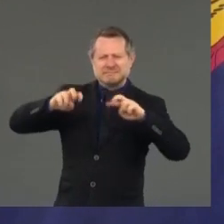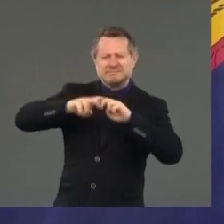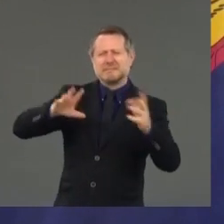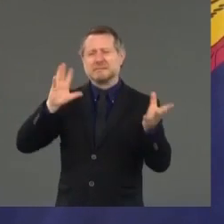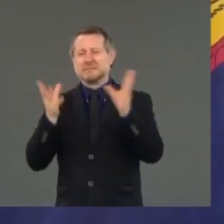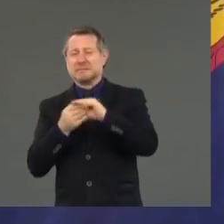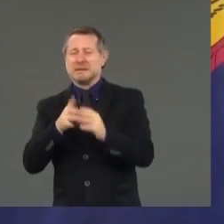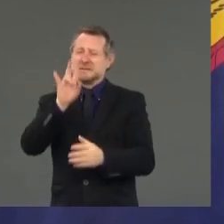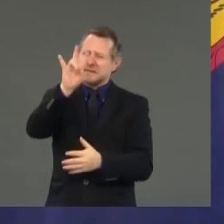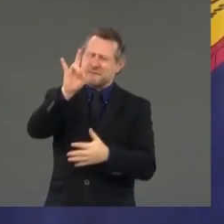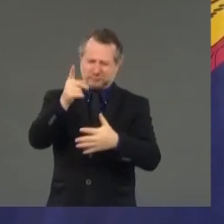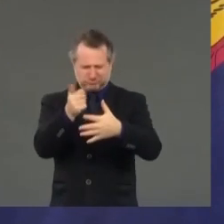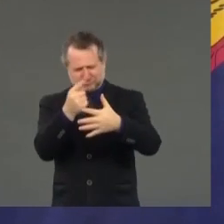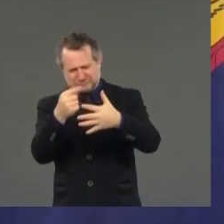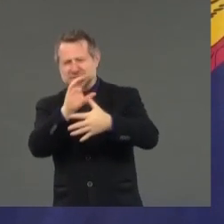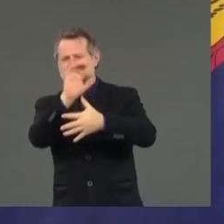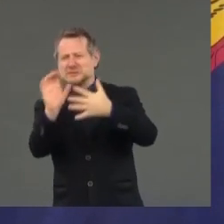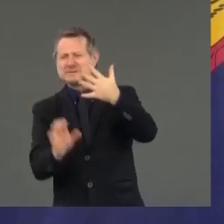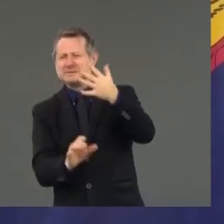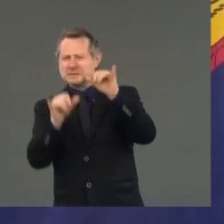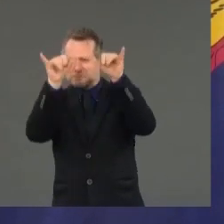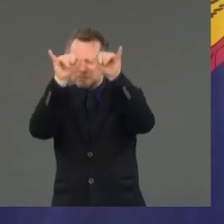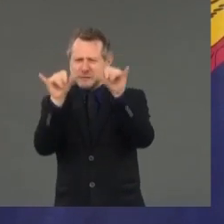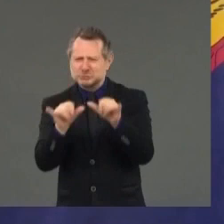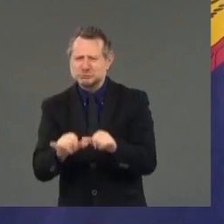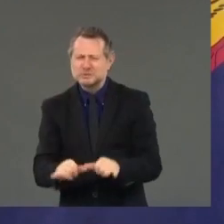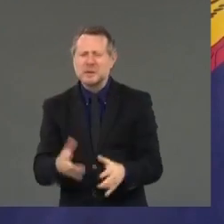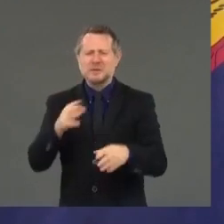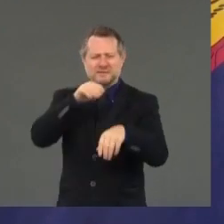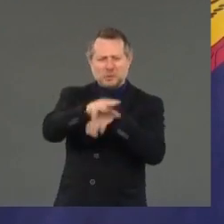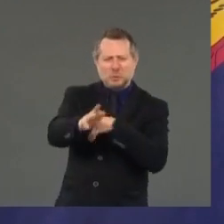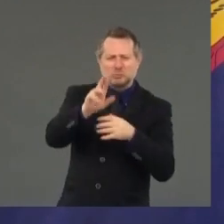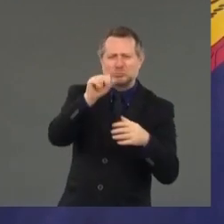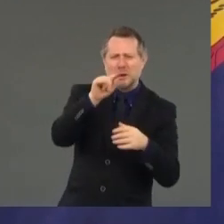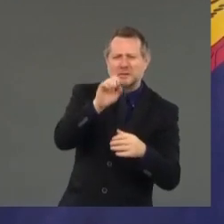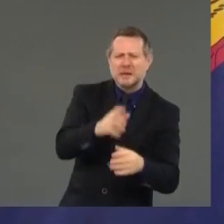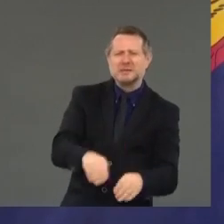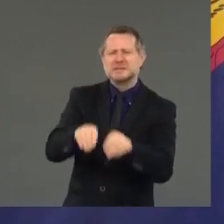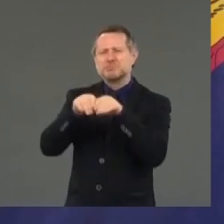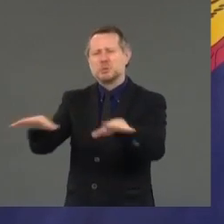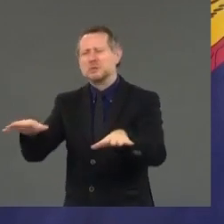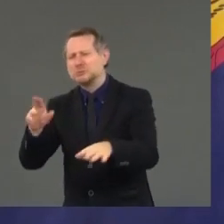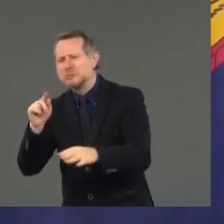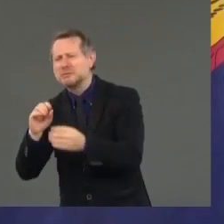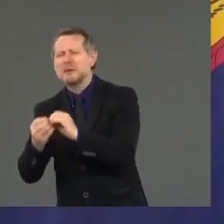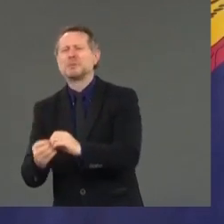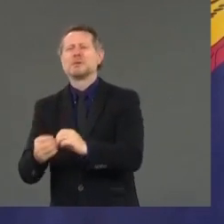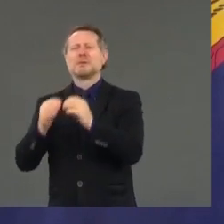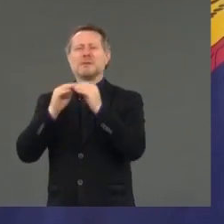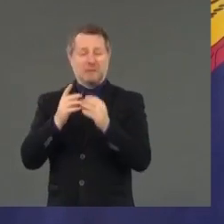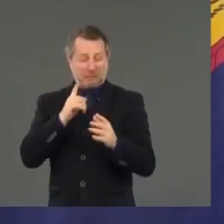THINKING AND THE BEST DATA ANALYSIS AND WE HAVE A SET OF